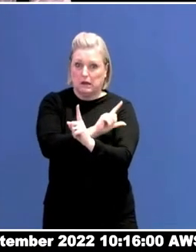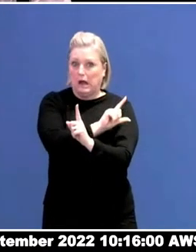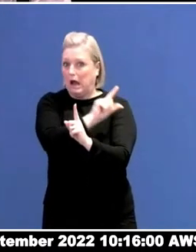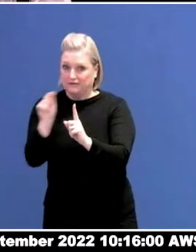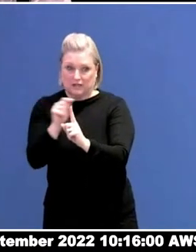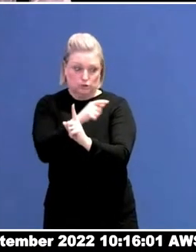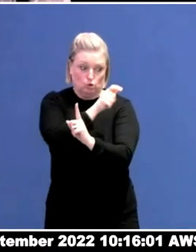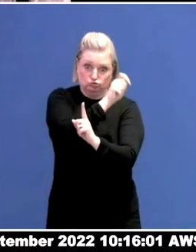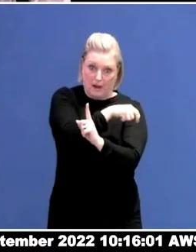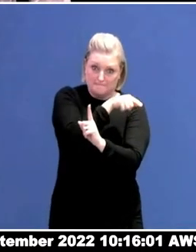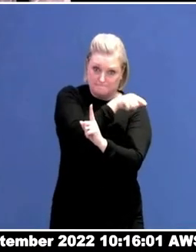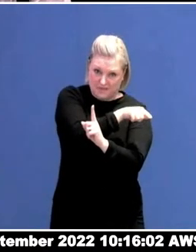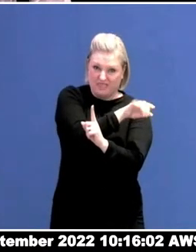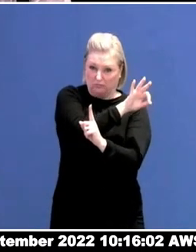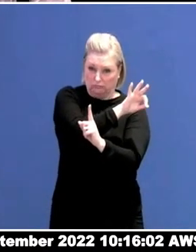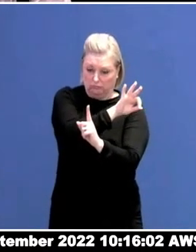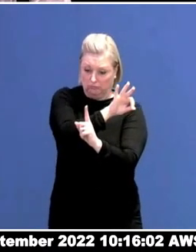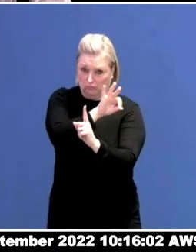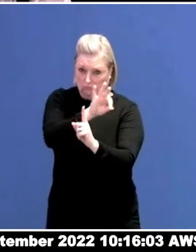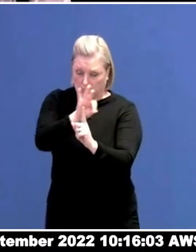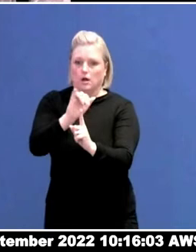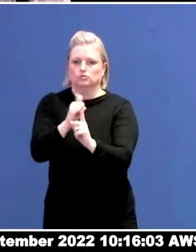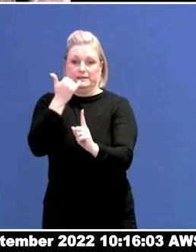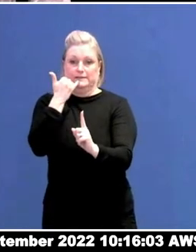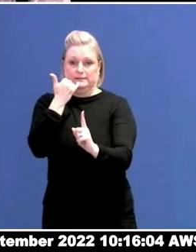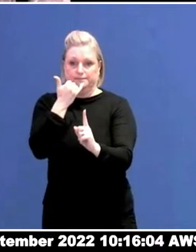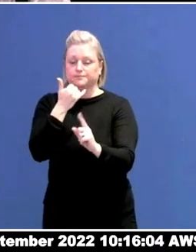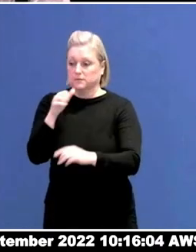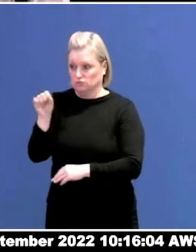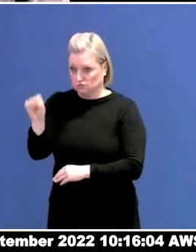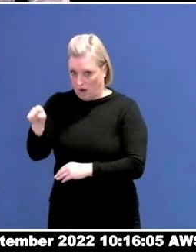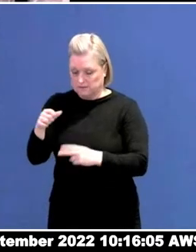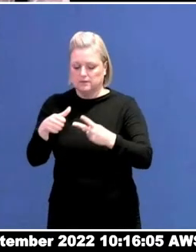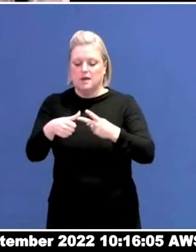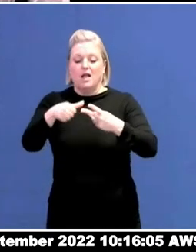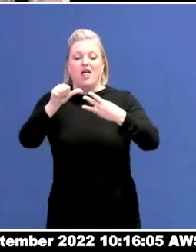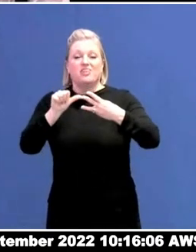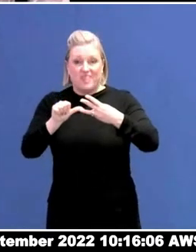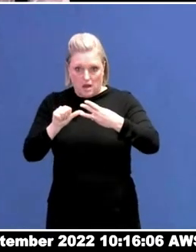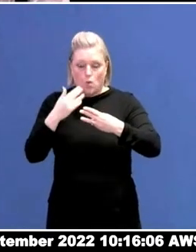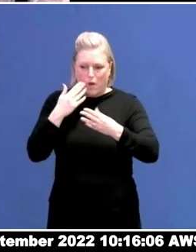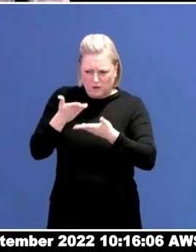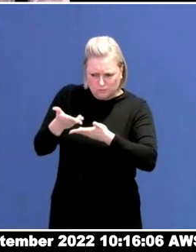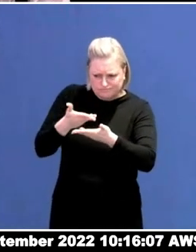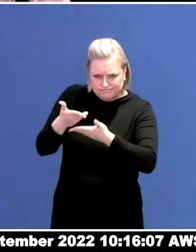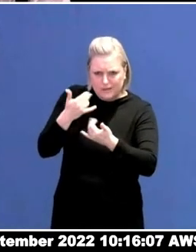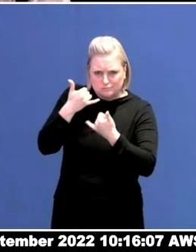And then during that conversation, you were told, as I understand it, that you could